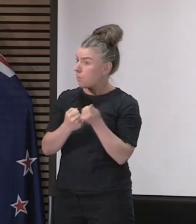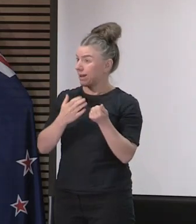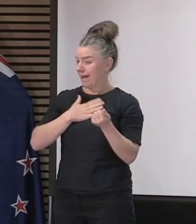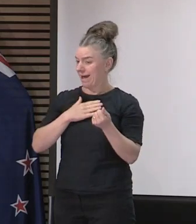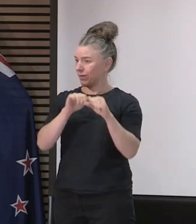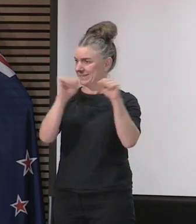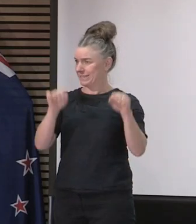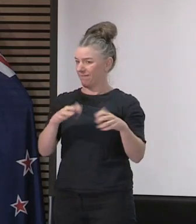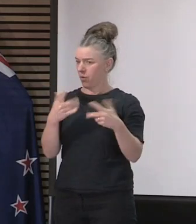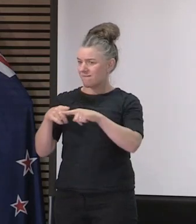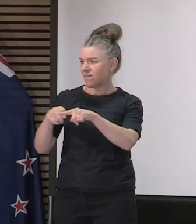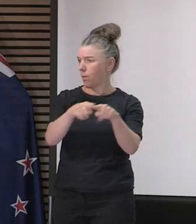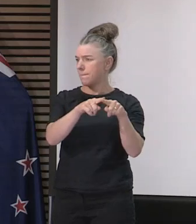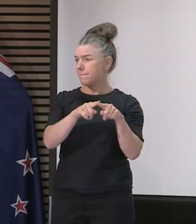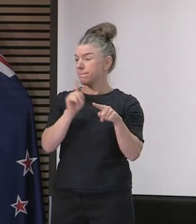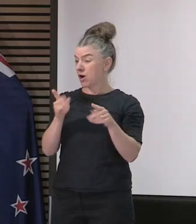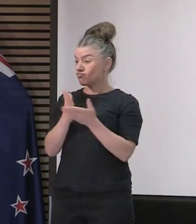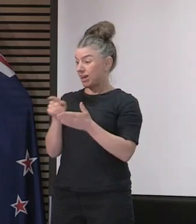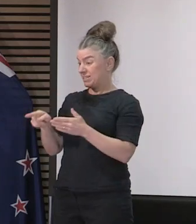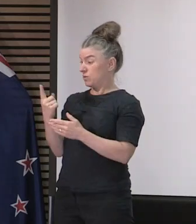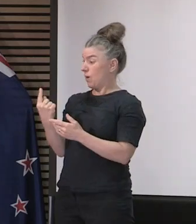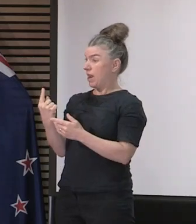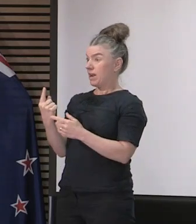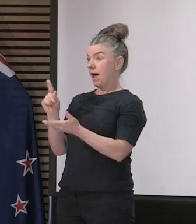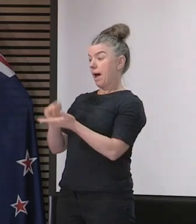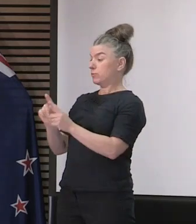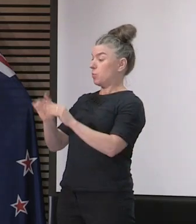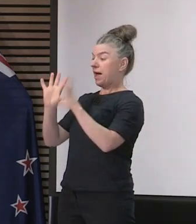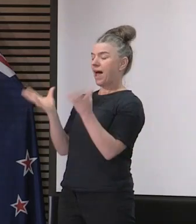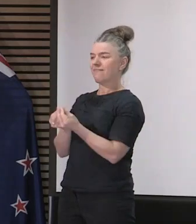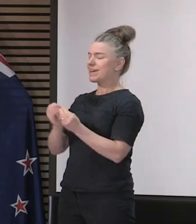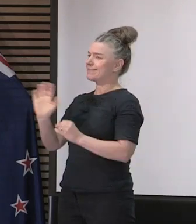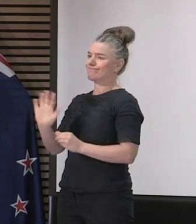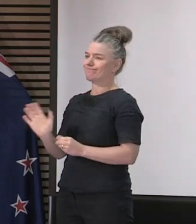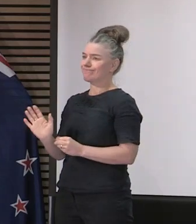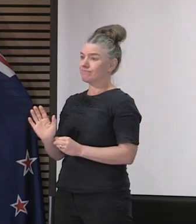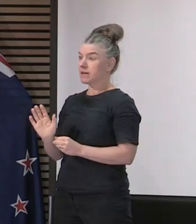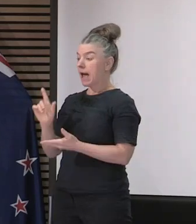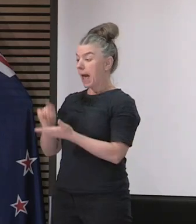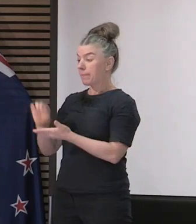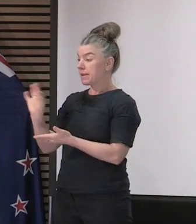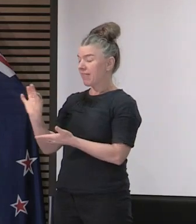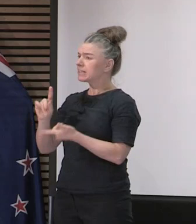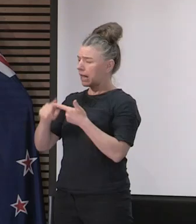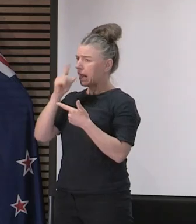The app may play a role in supporting that but it will be